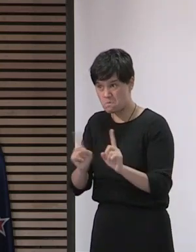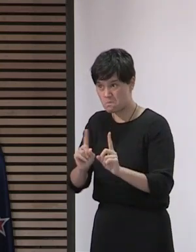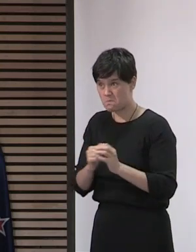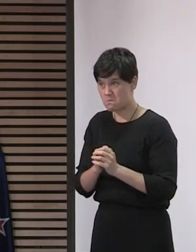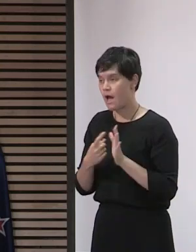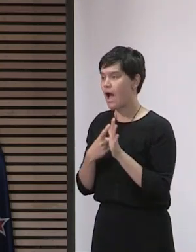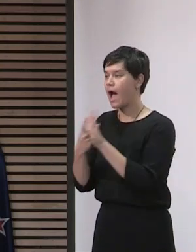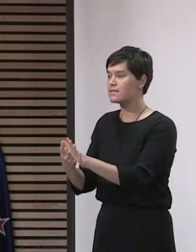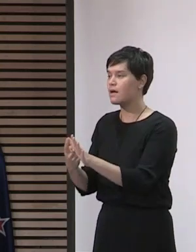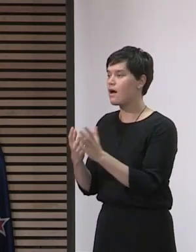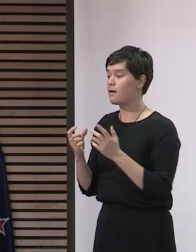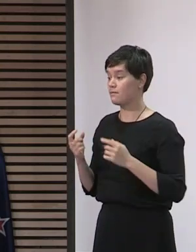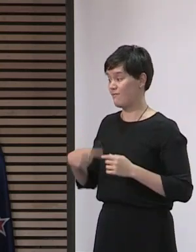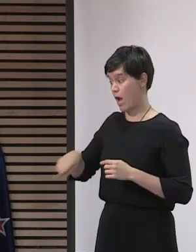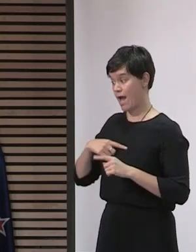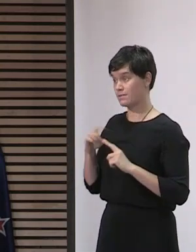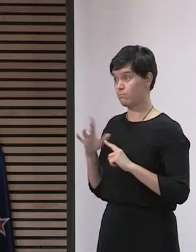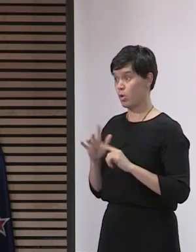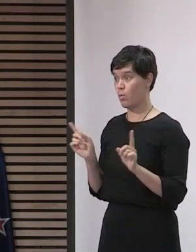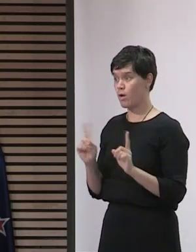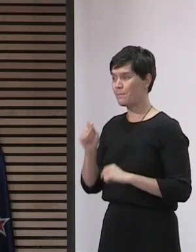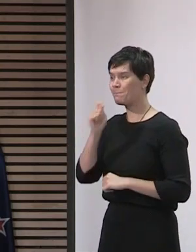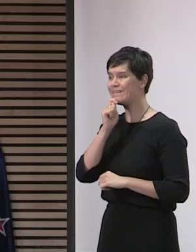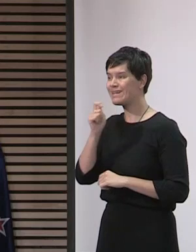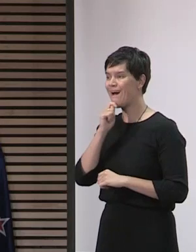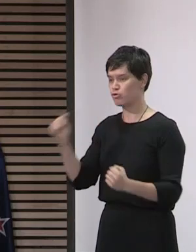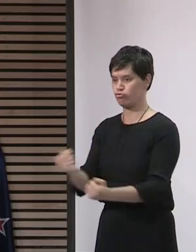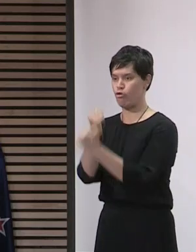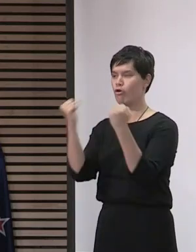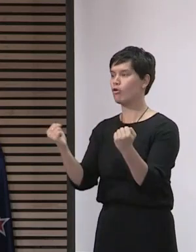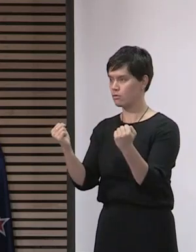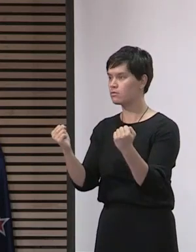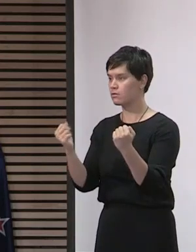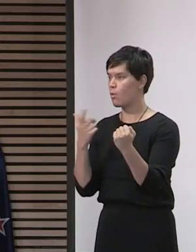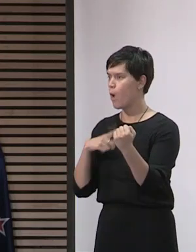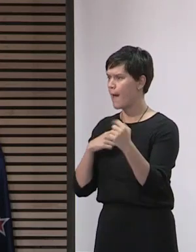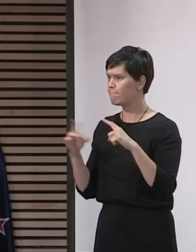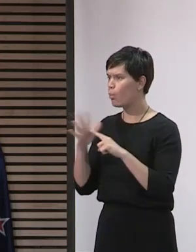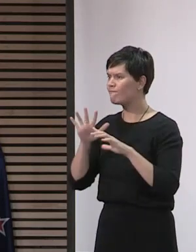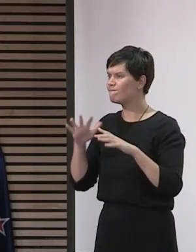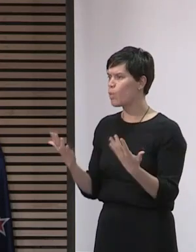the government to turn the tables in terms of supporting them? It's always been important to us to make